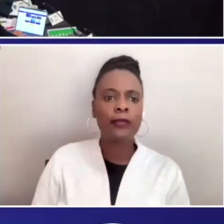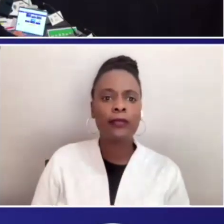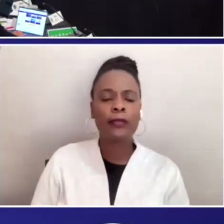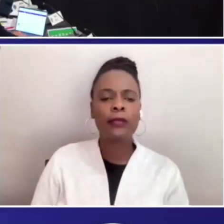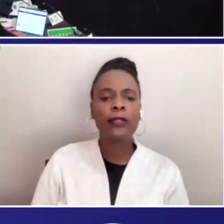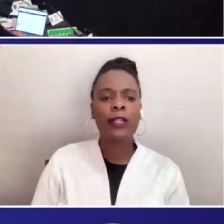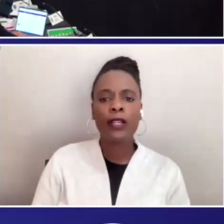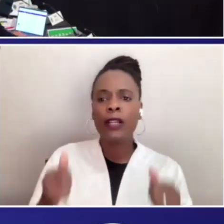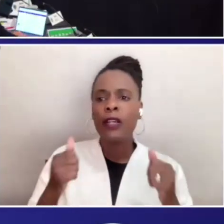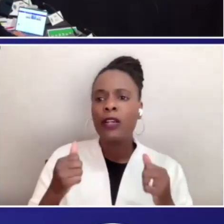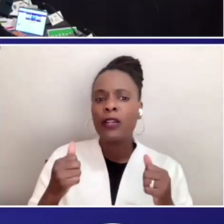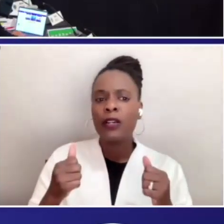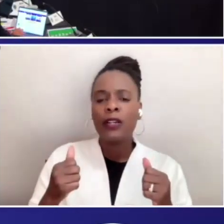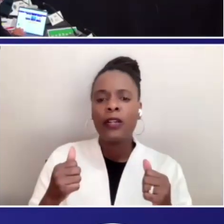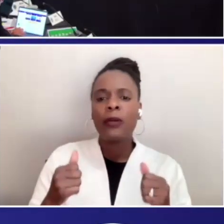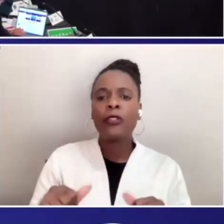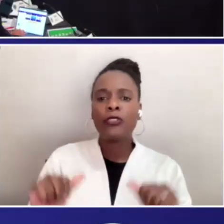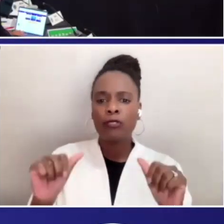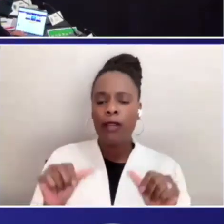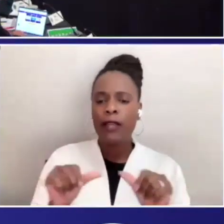again, continue the status quo.